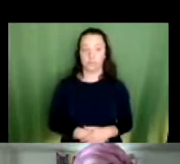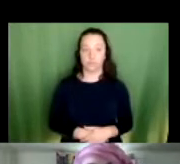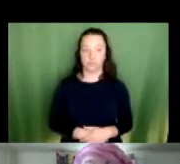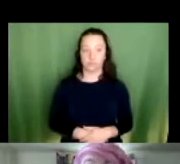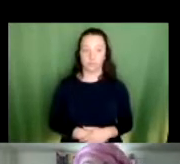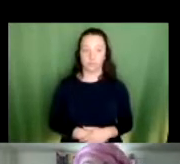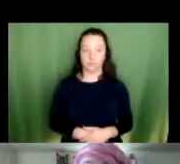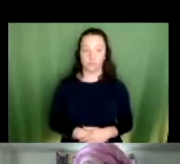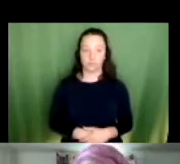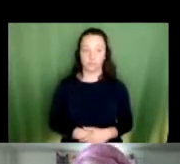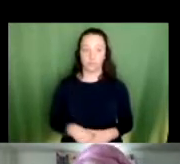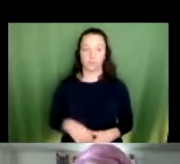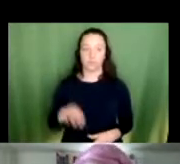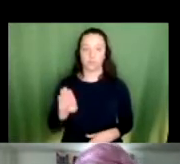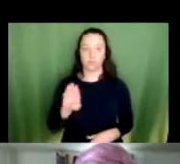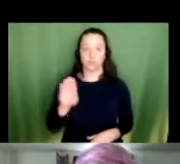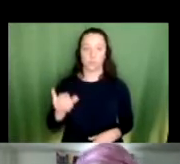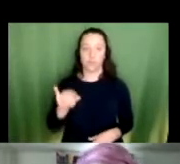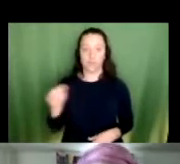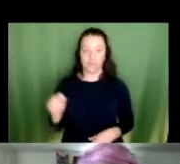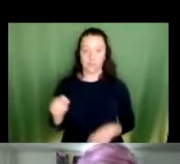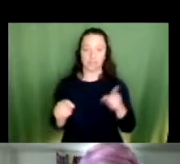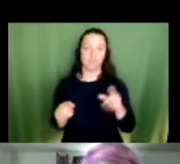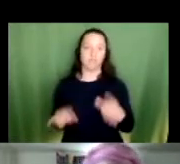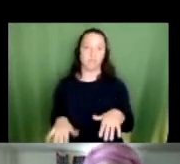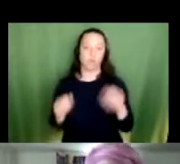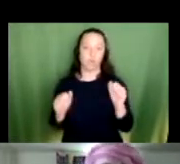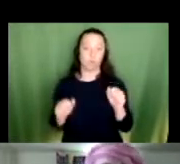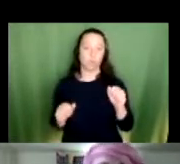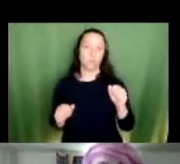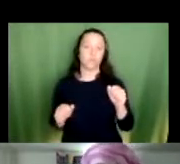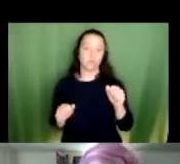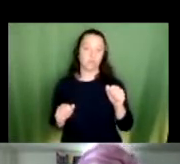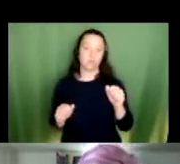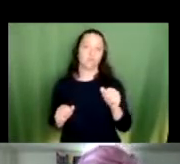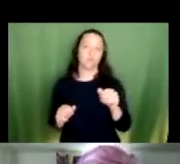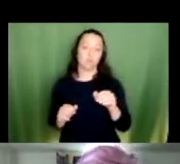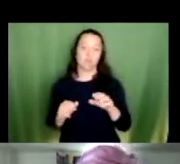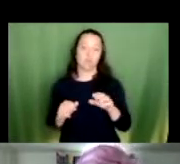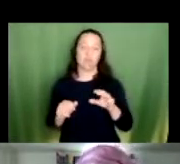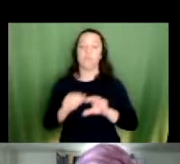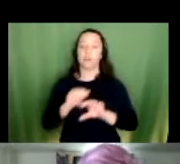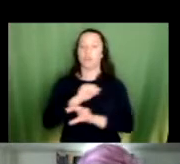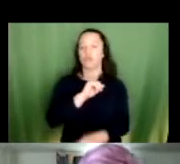BYT hosts chapter of Theater of Possibility, TOP.